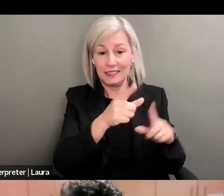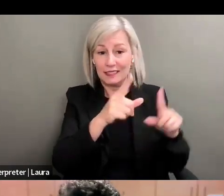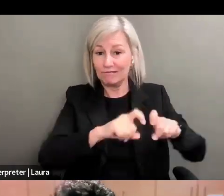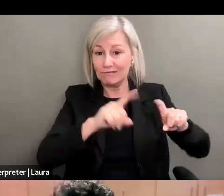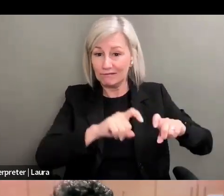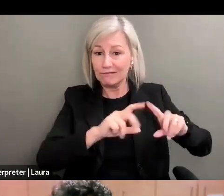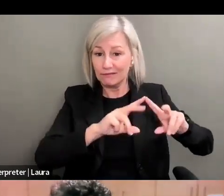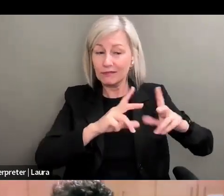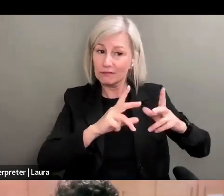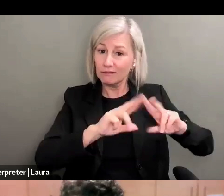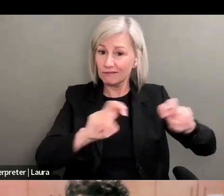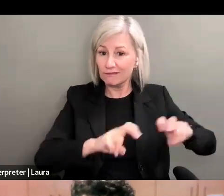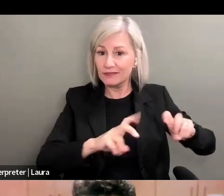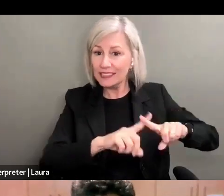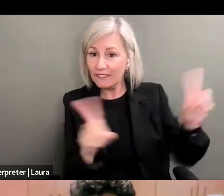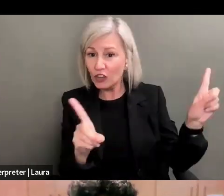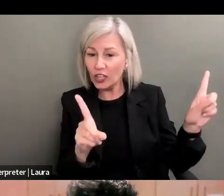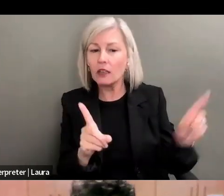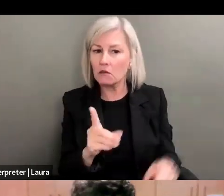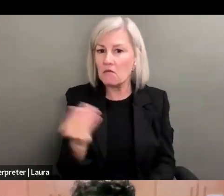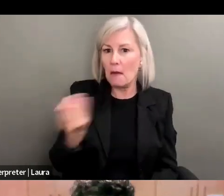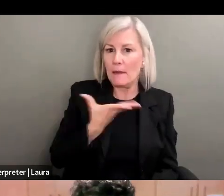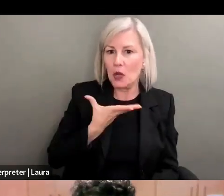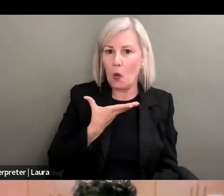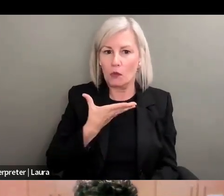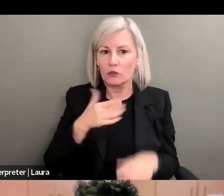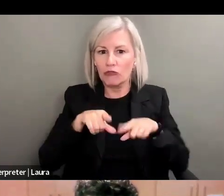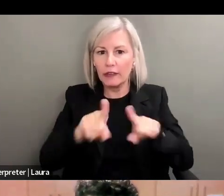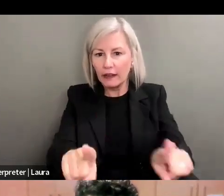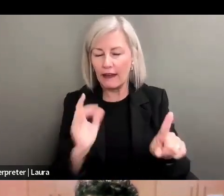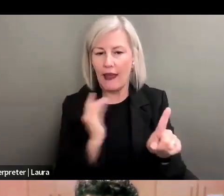feel free to highlight that in our discussion.